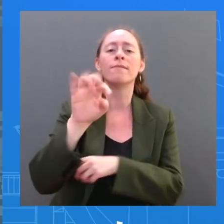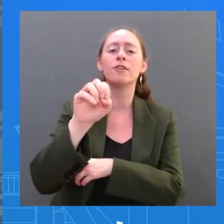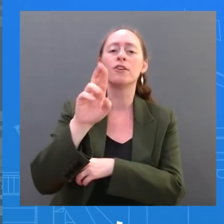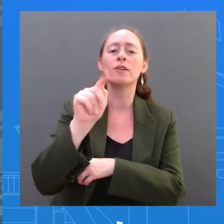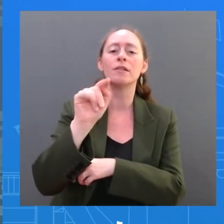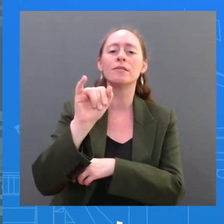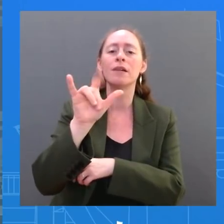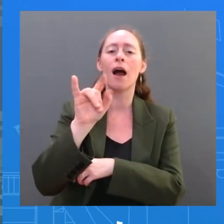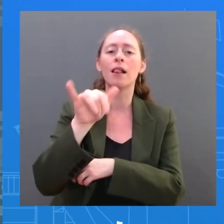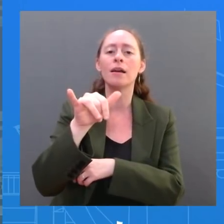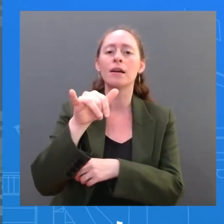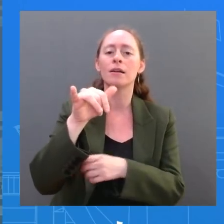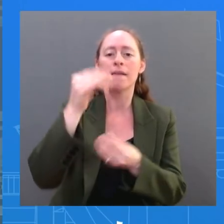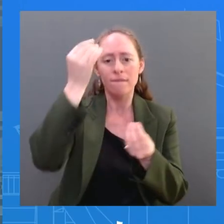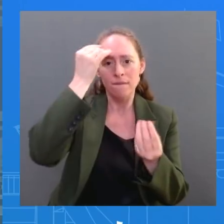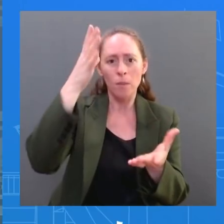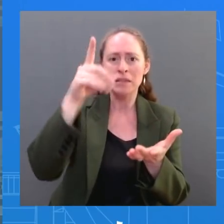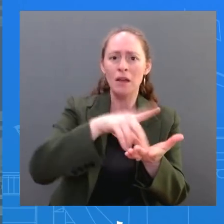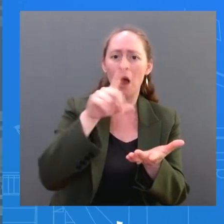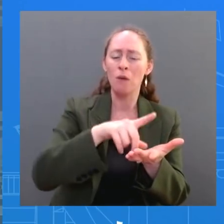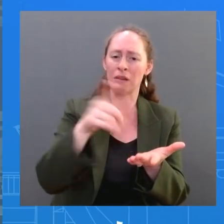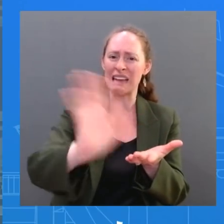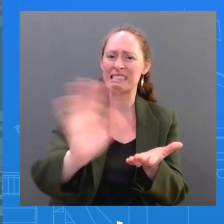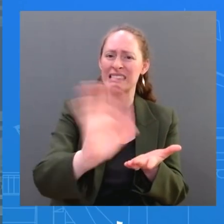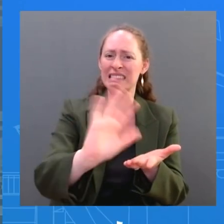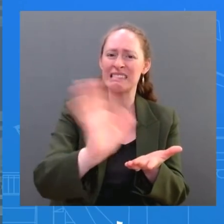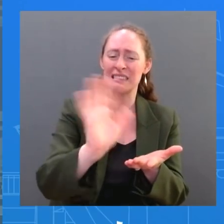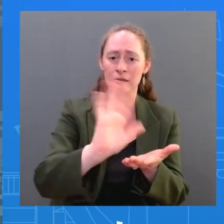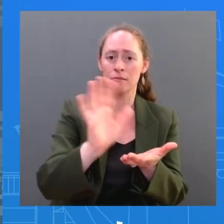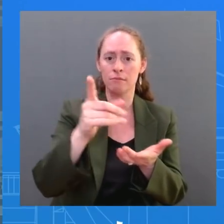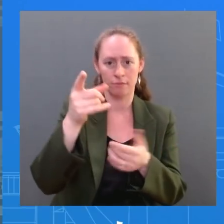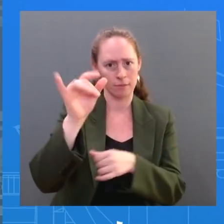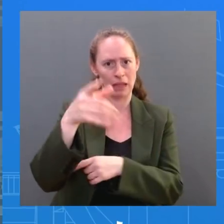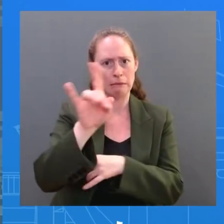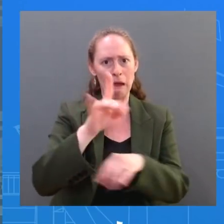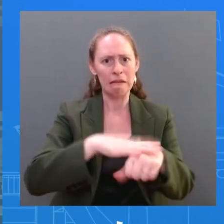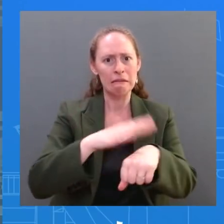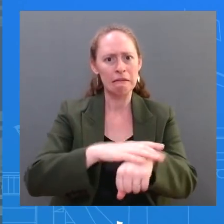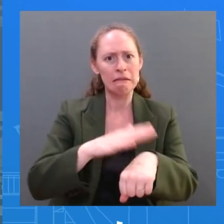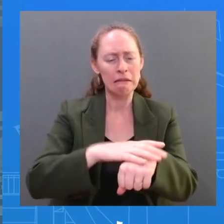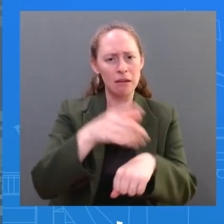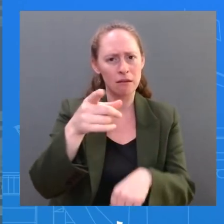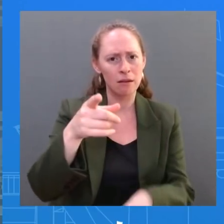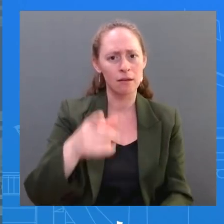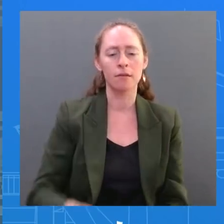But I think people should be really careful about that. And one of the things that HHS did just last week was --